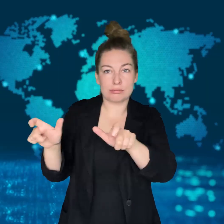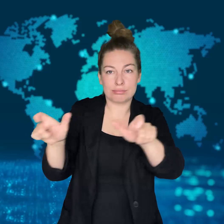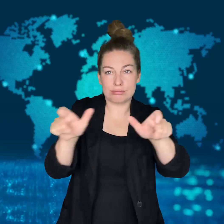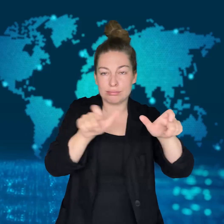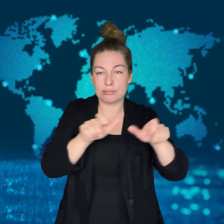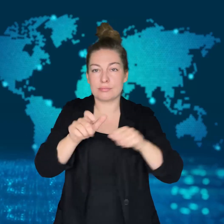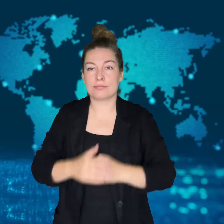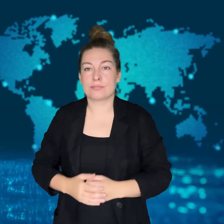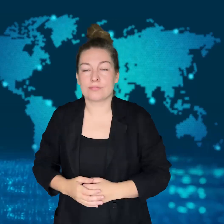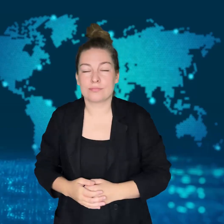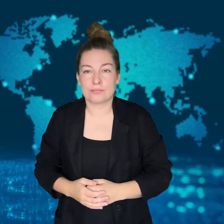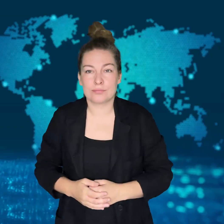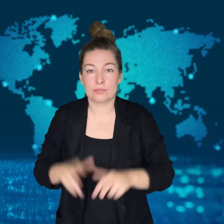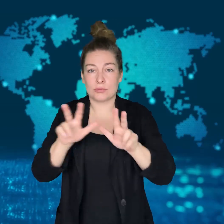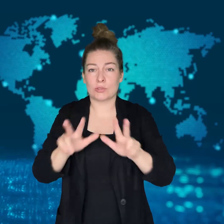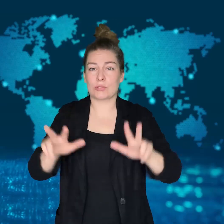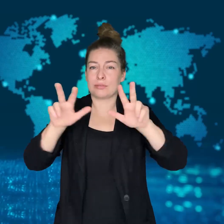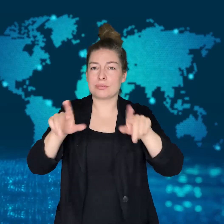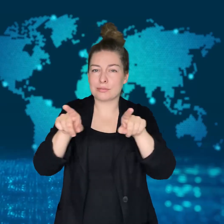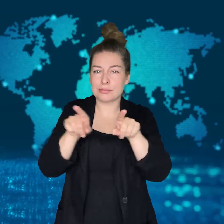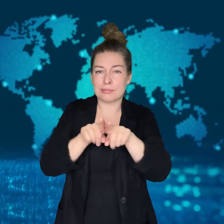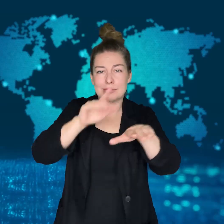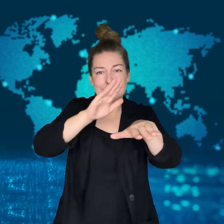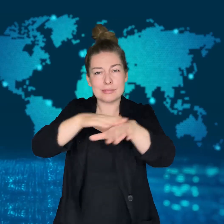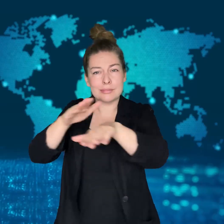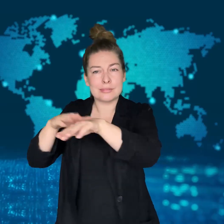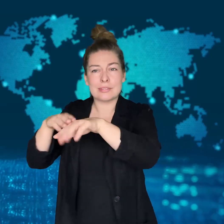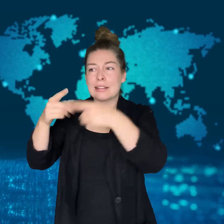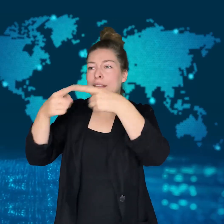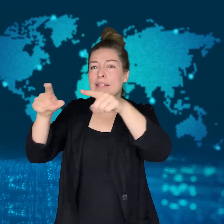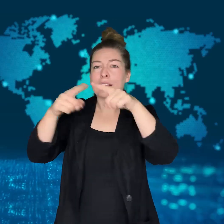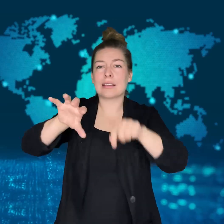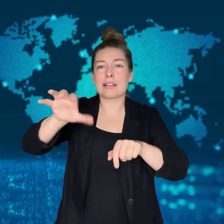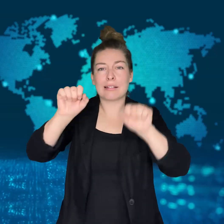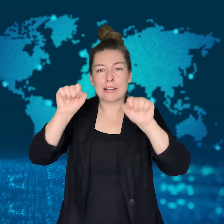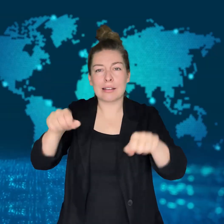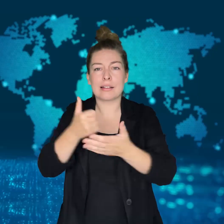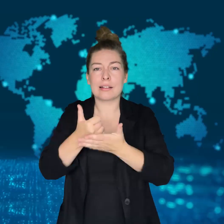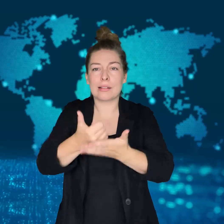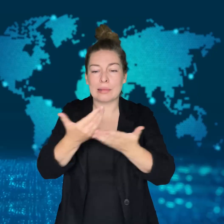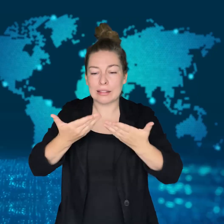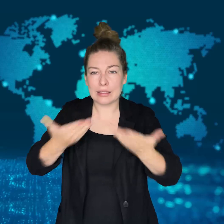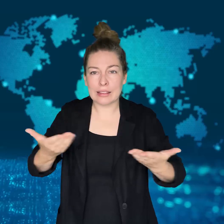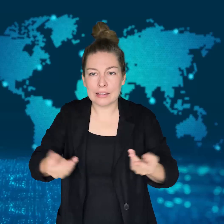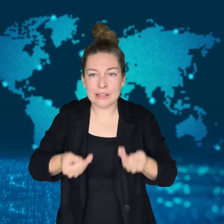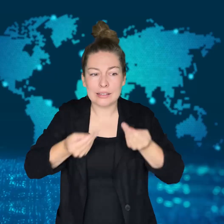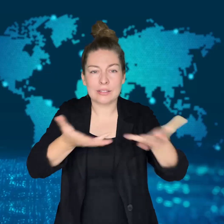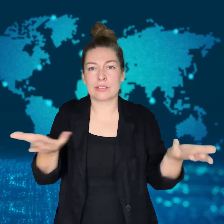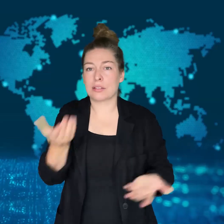and personnel from others.